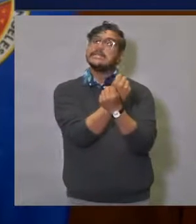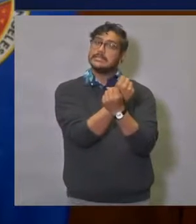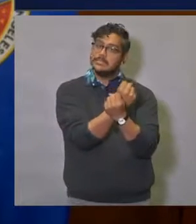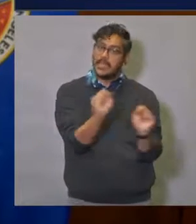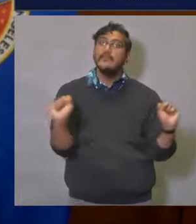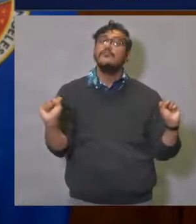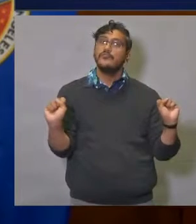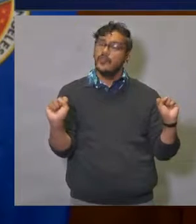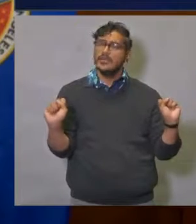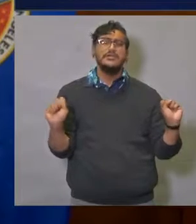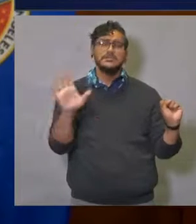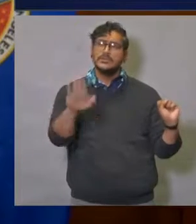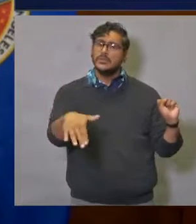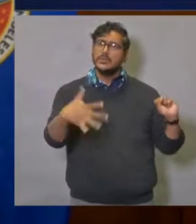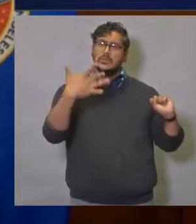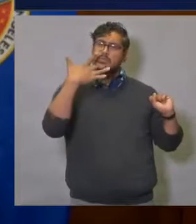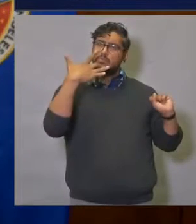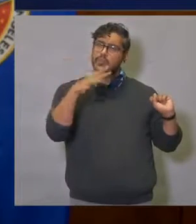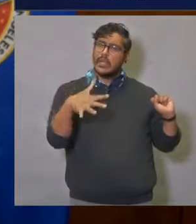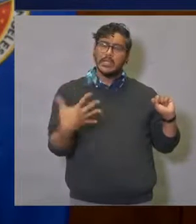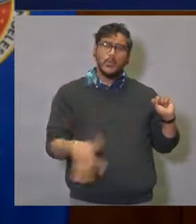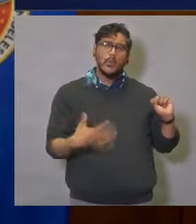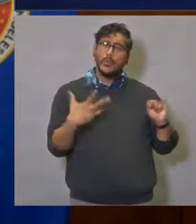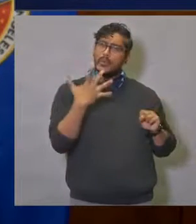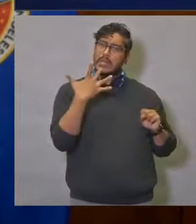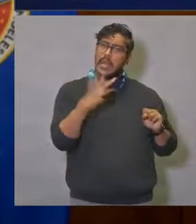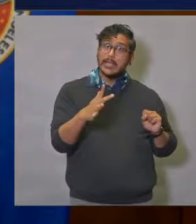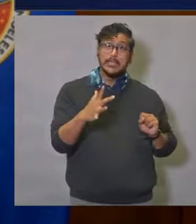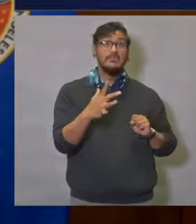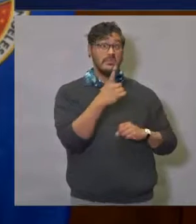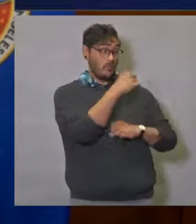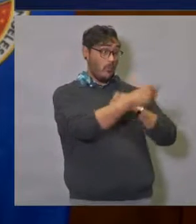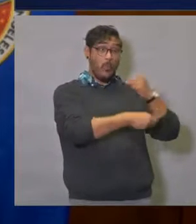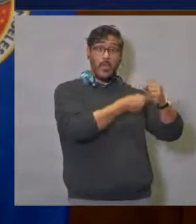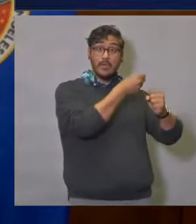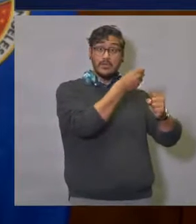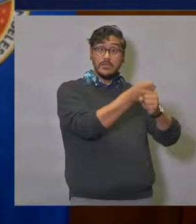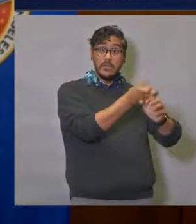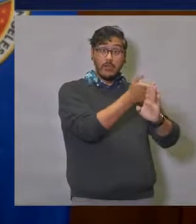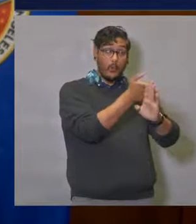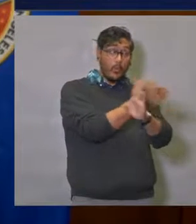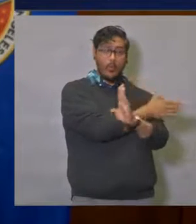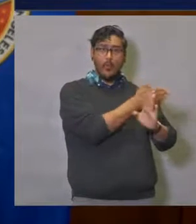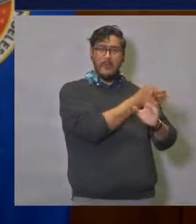VACCINES ARE SAFE.